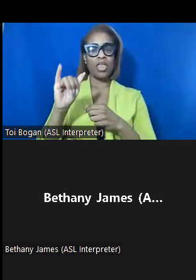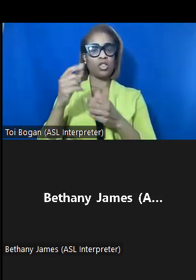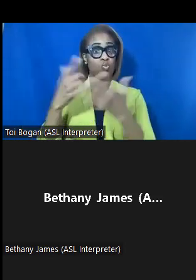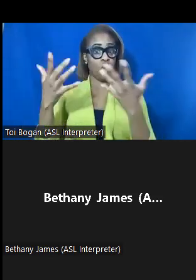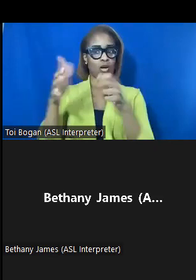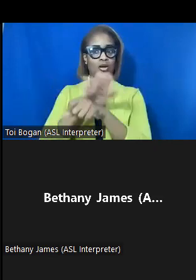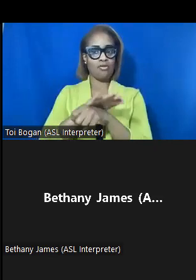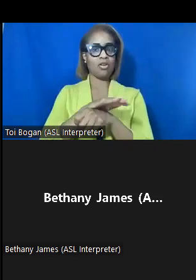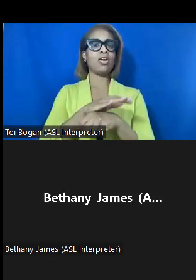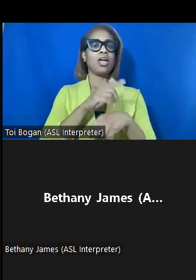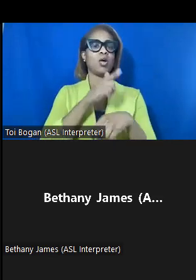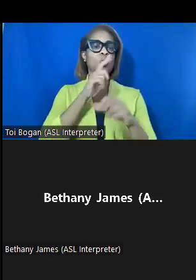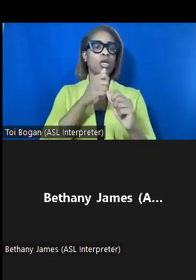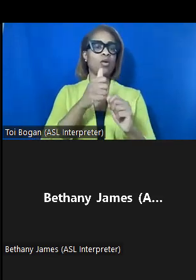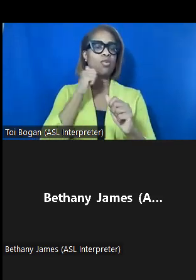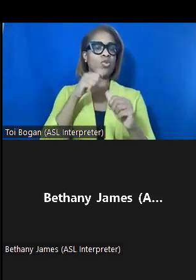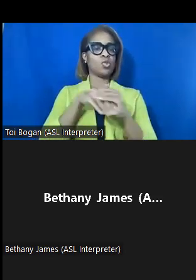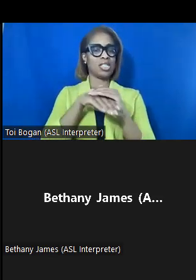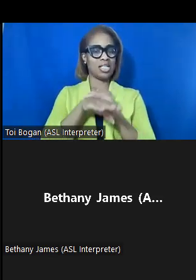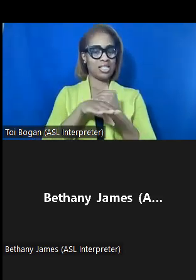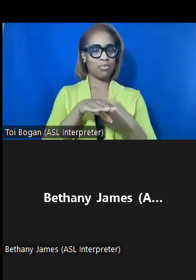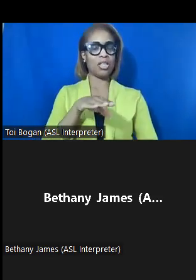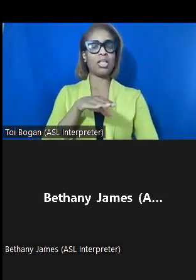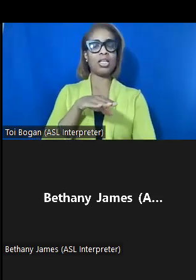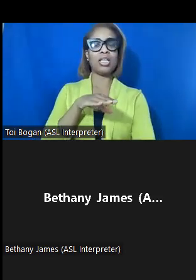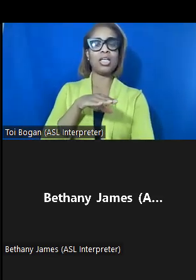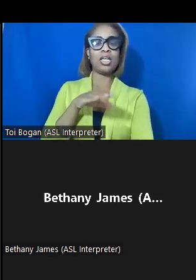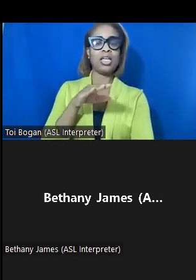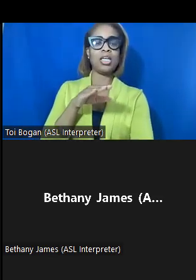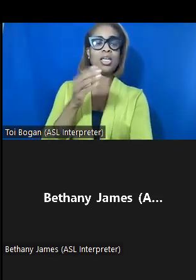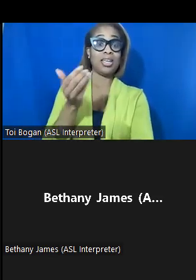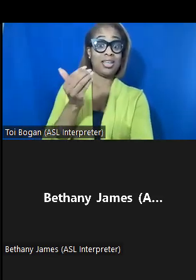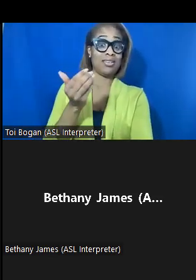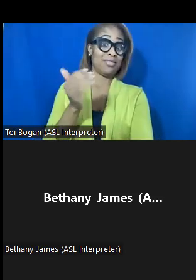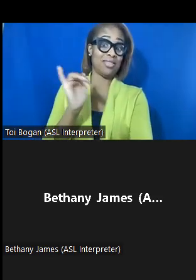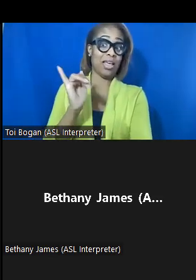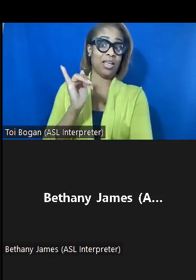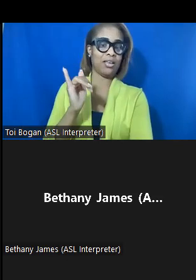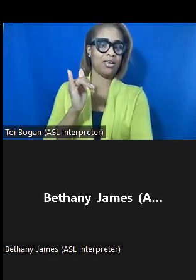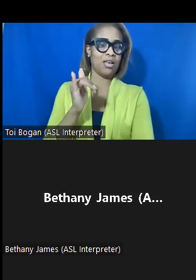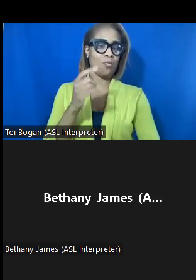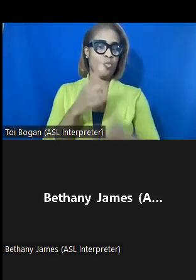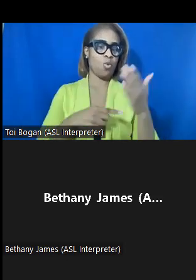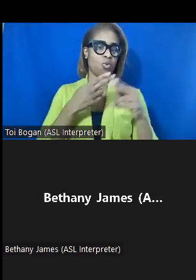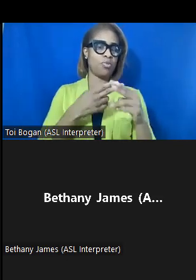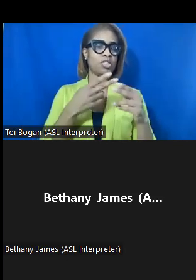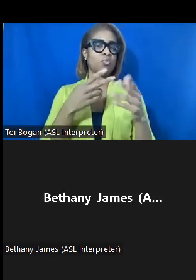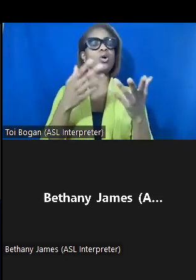And then who can refuse accessibility going back to what we talked about, the reasons that let's just say you are covered, right?